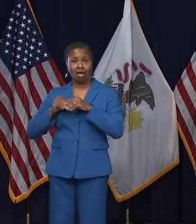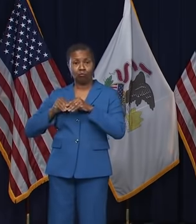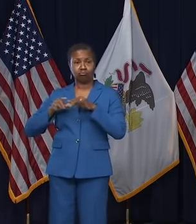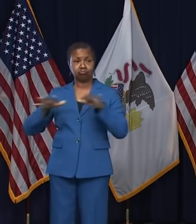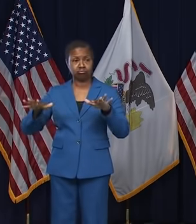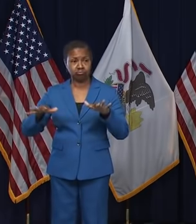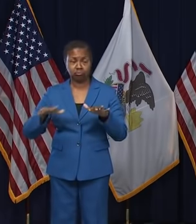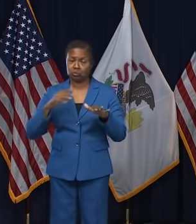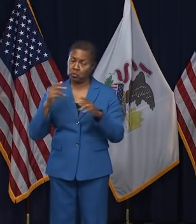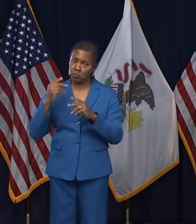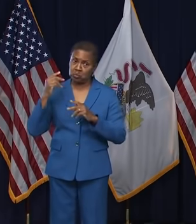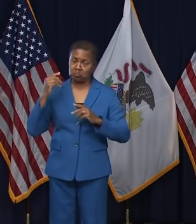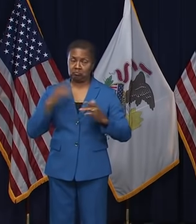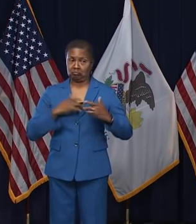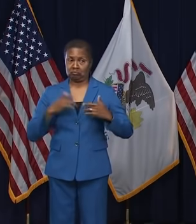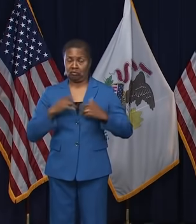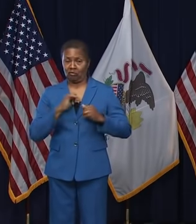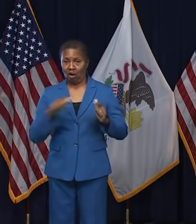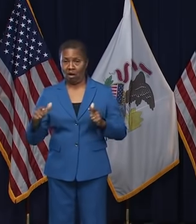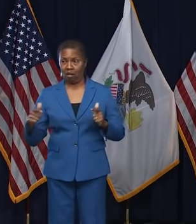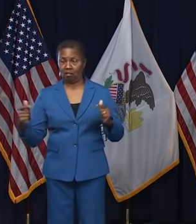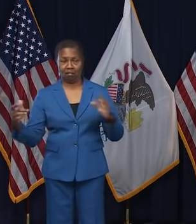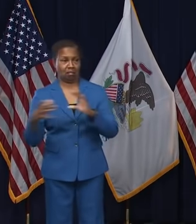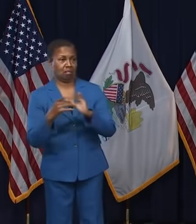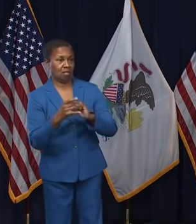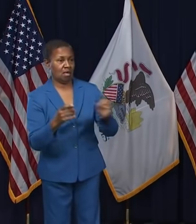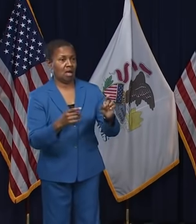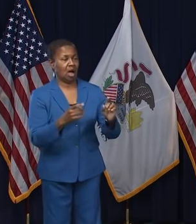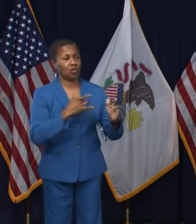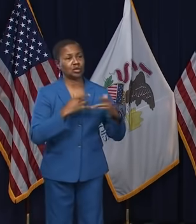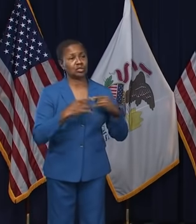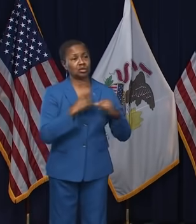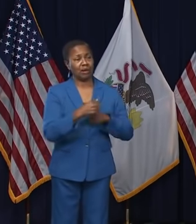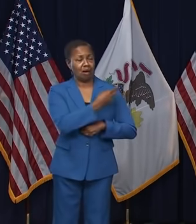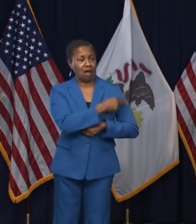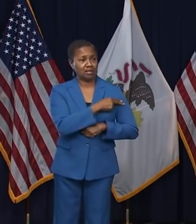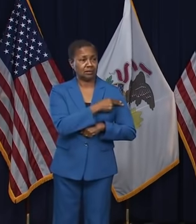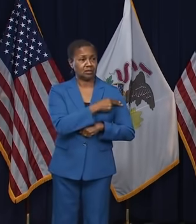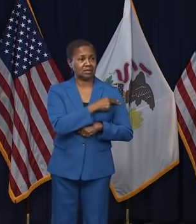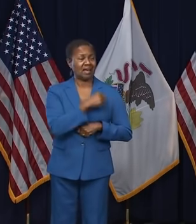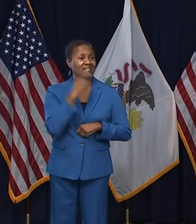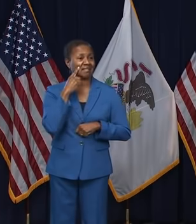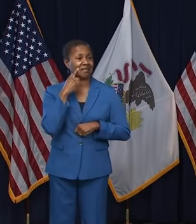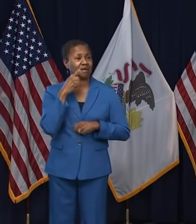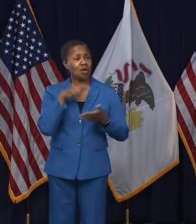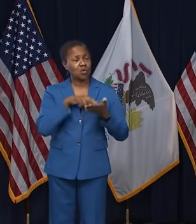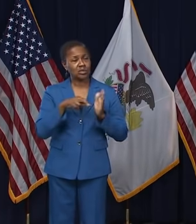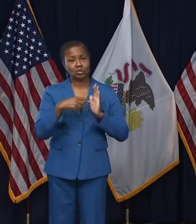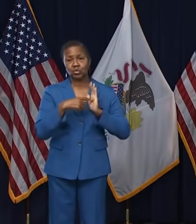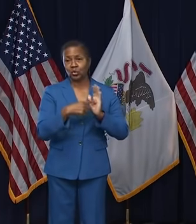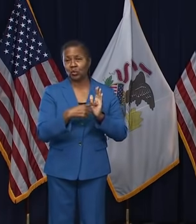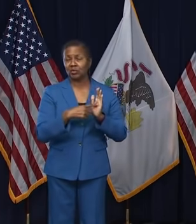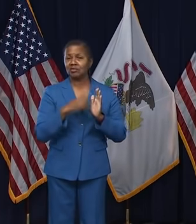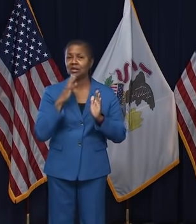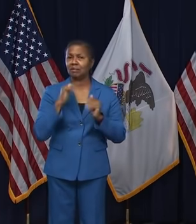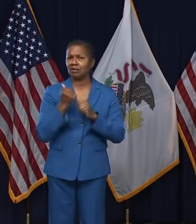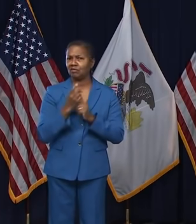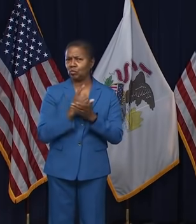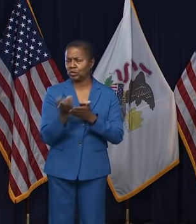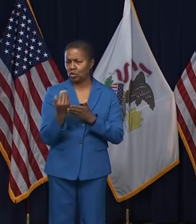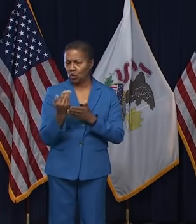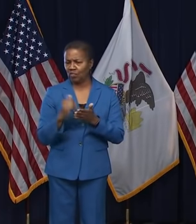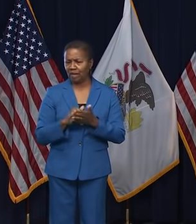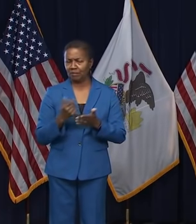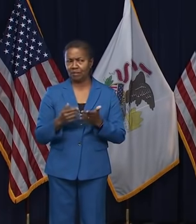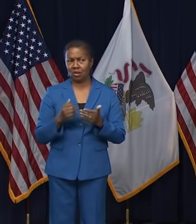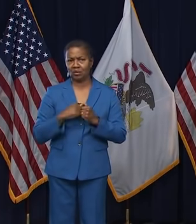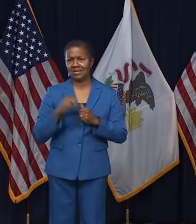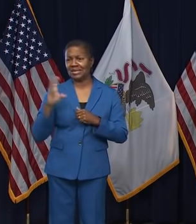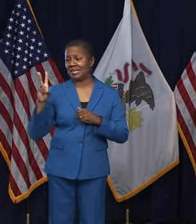variant and its